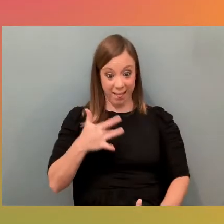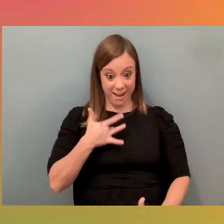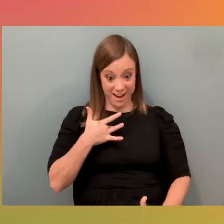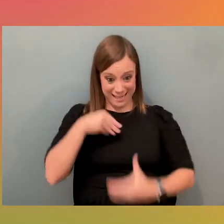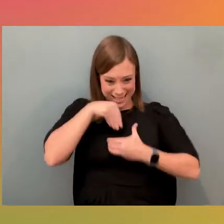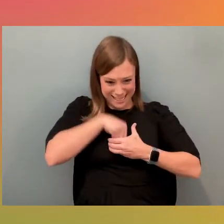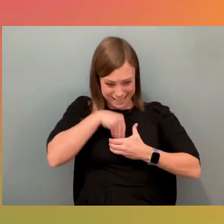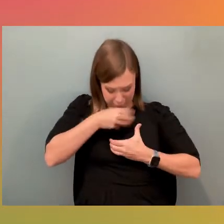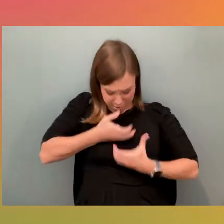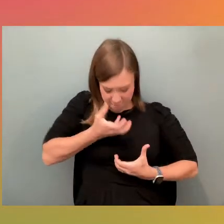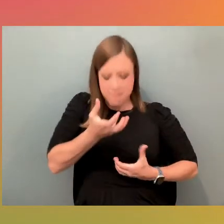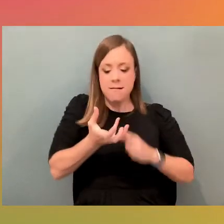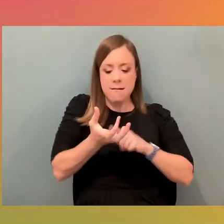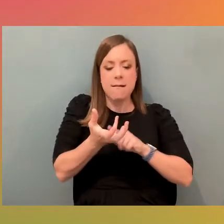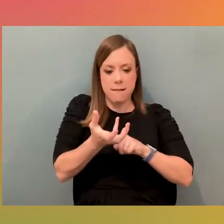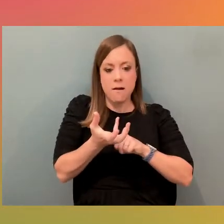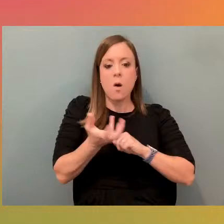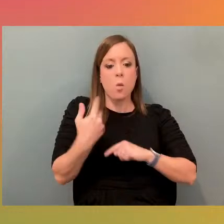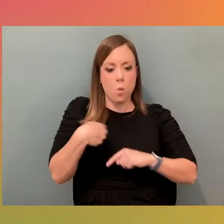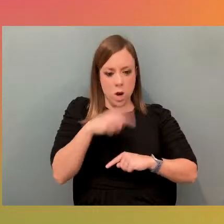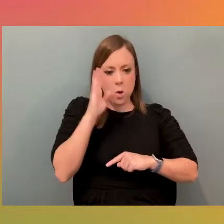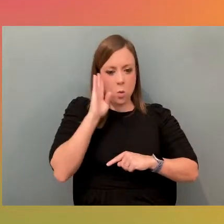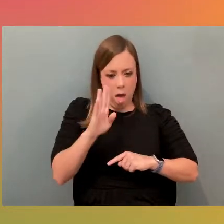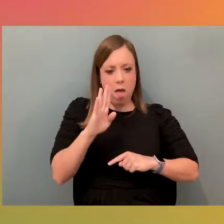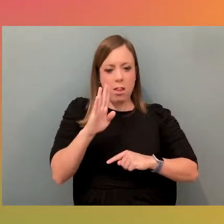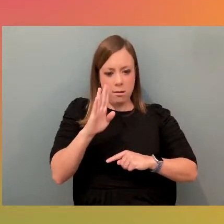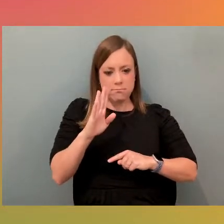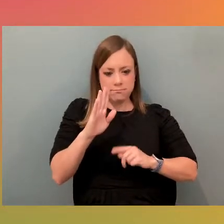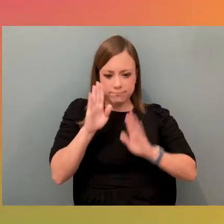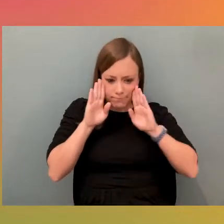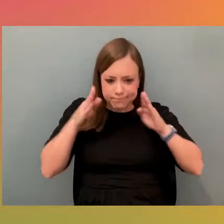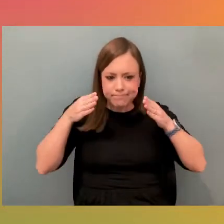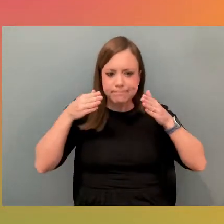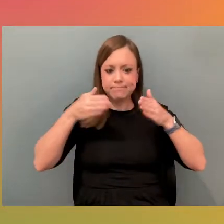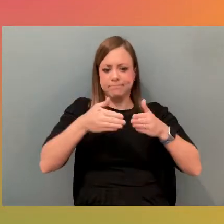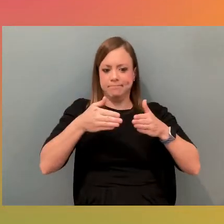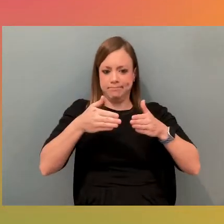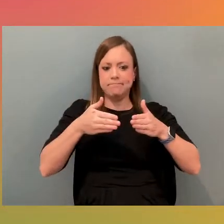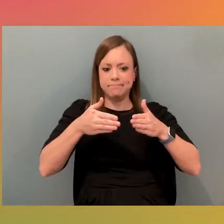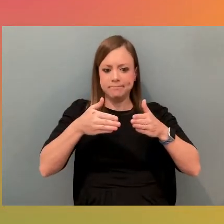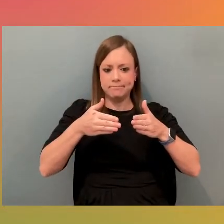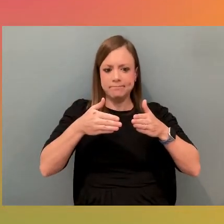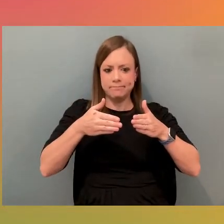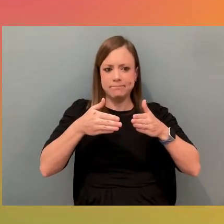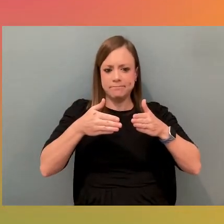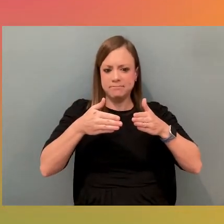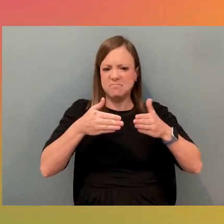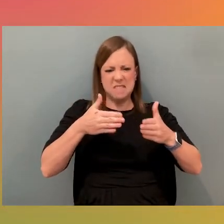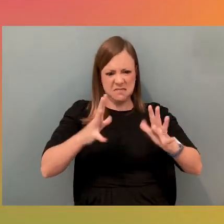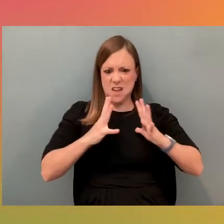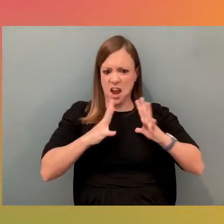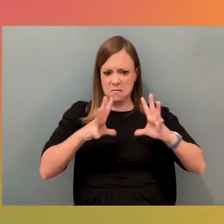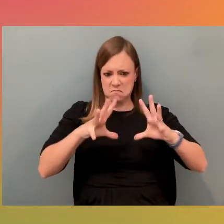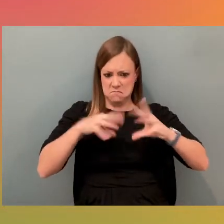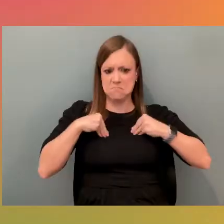AND KNOW THAT WHATEVER YOU'RE